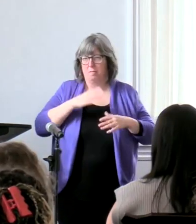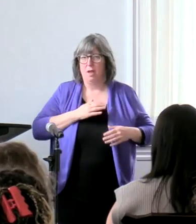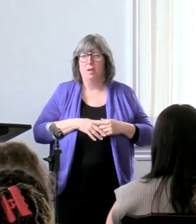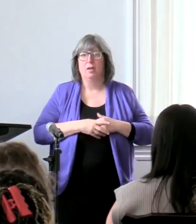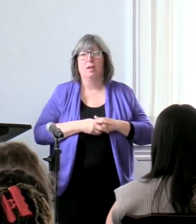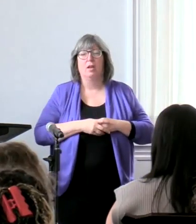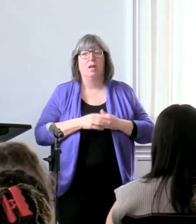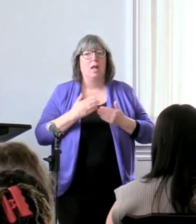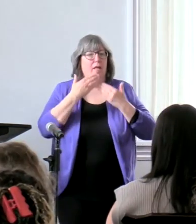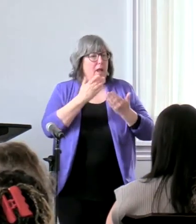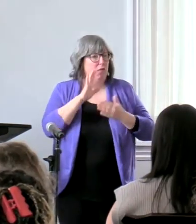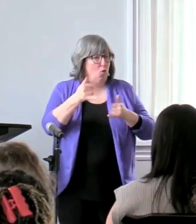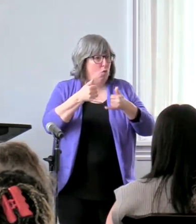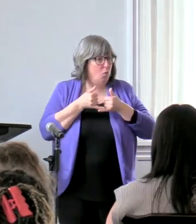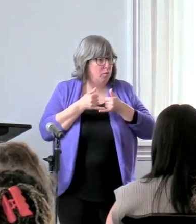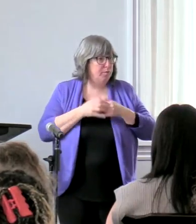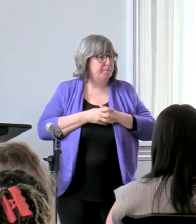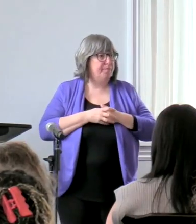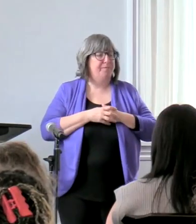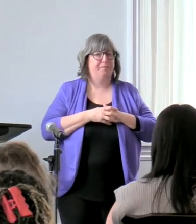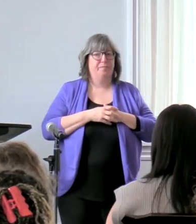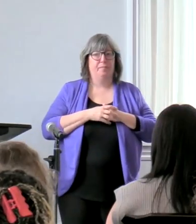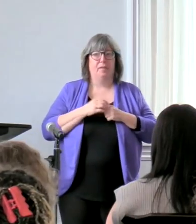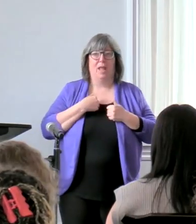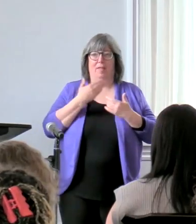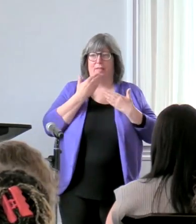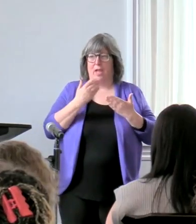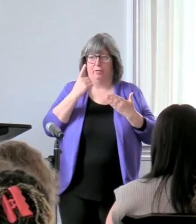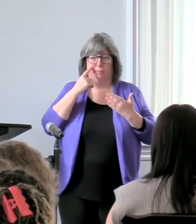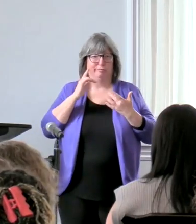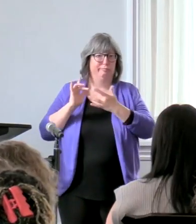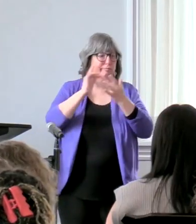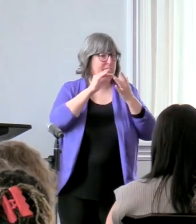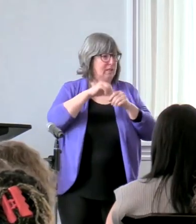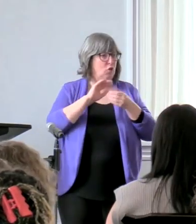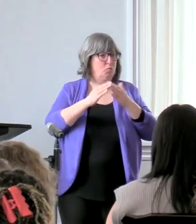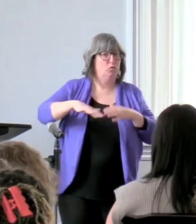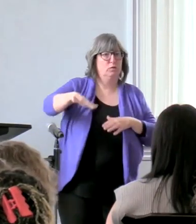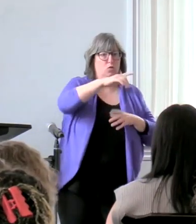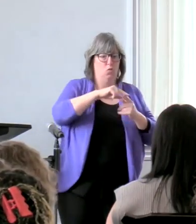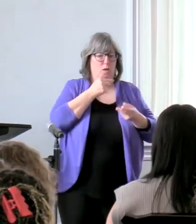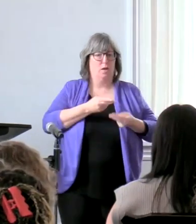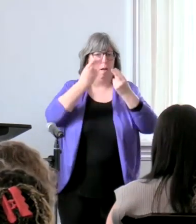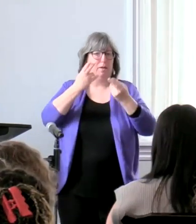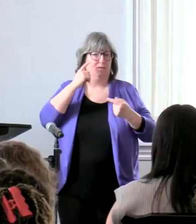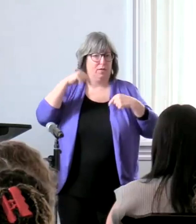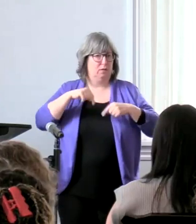And thank the contact I have in the community who nominated me for this award.